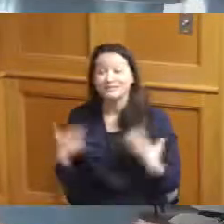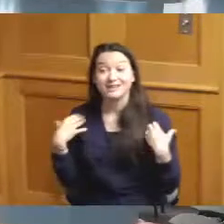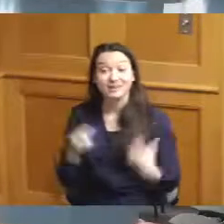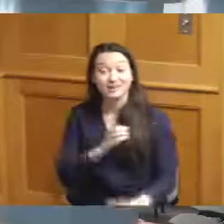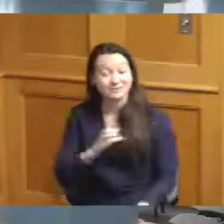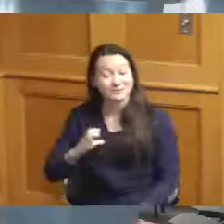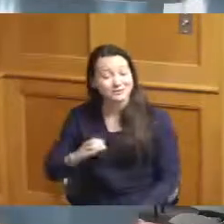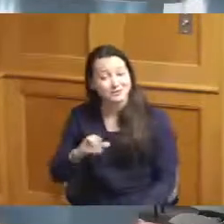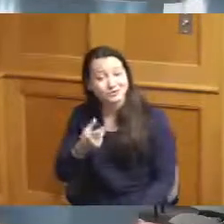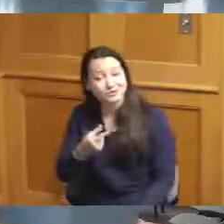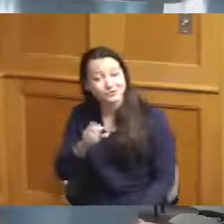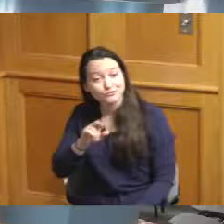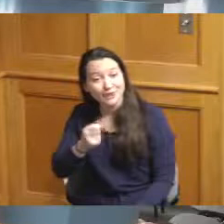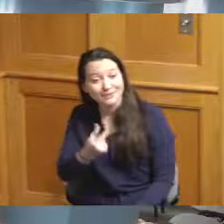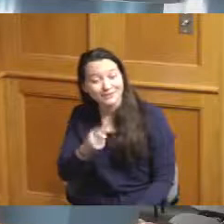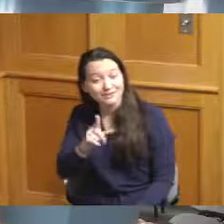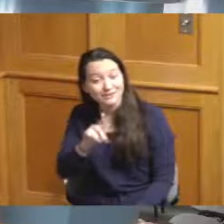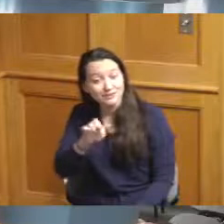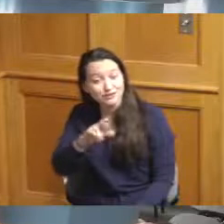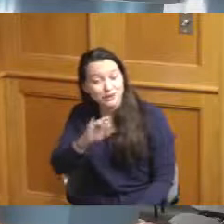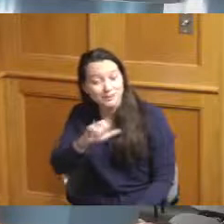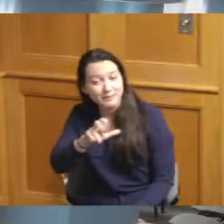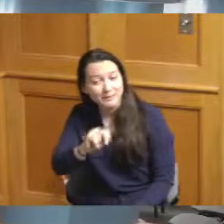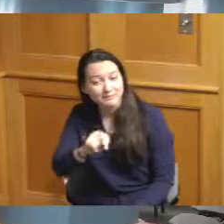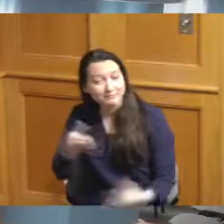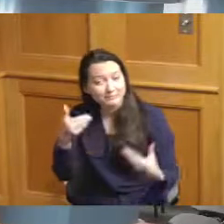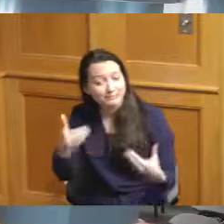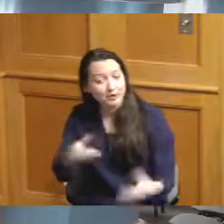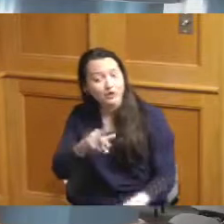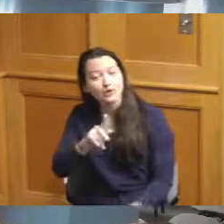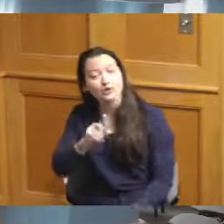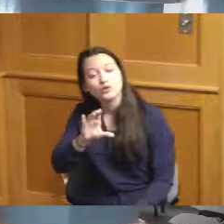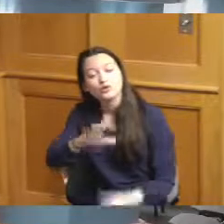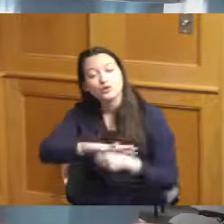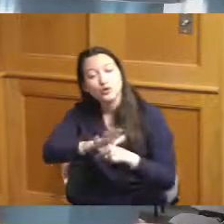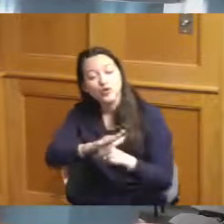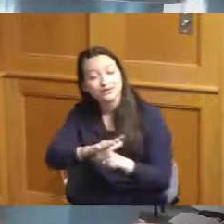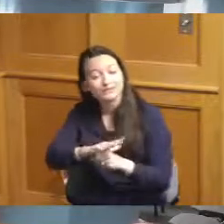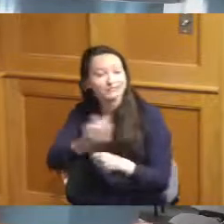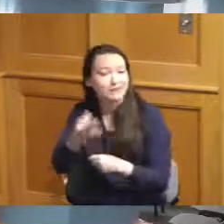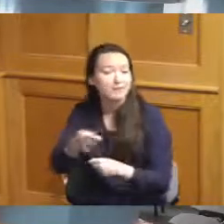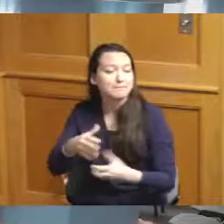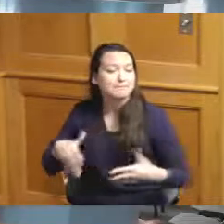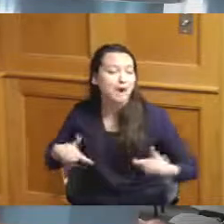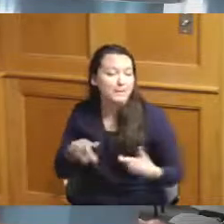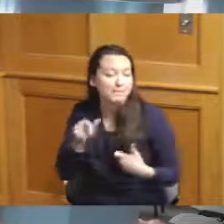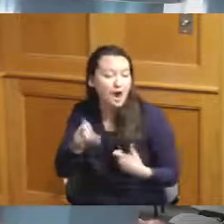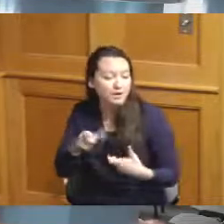Greg Kesterman is before us for a Covid-19 monkey pox update well good afternoon Commissioners thank